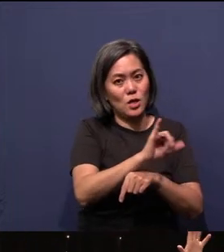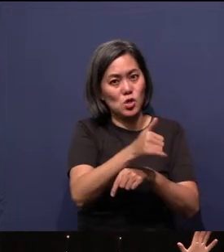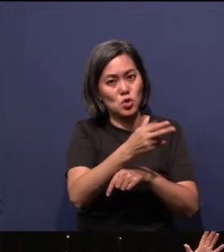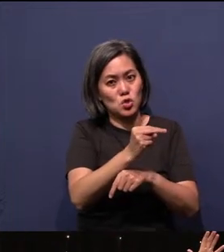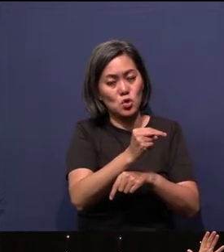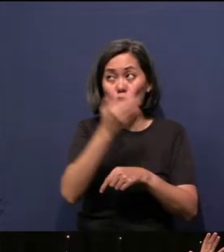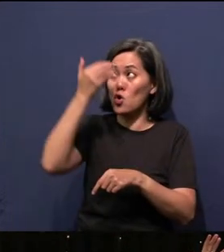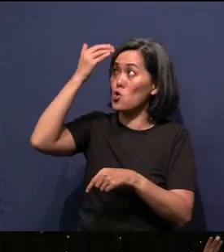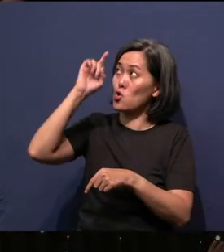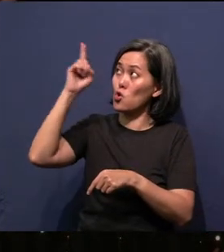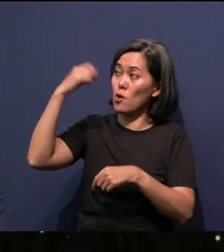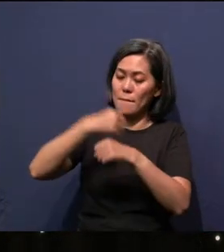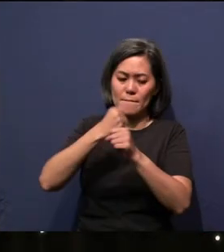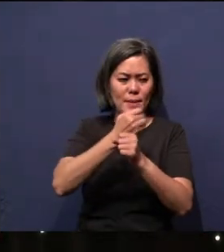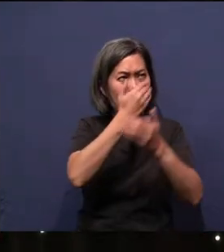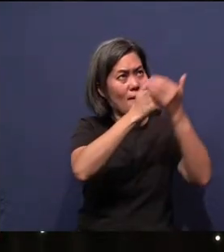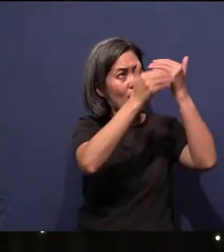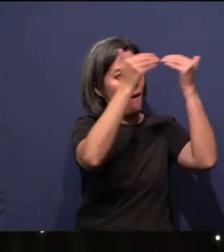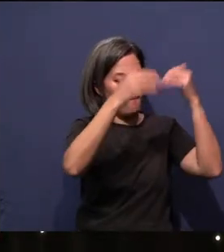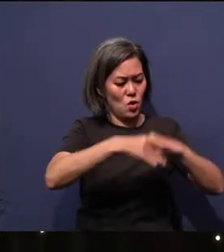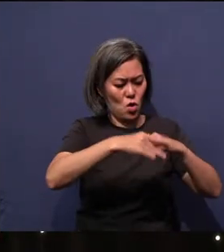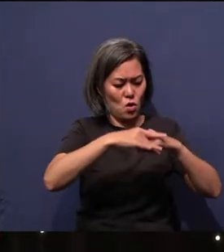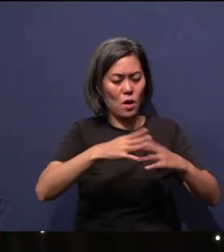the earth and all the contents, God who called us